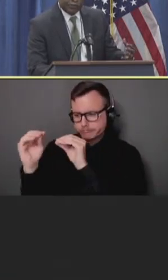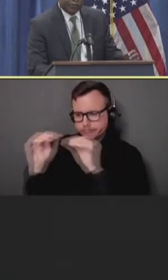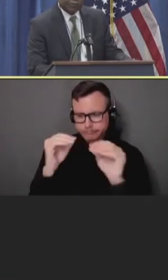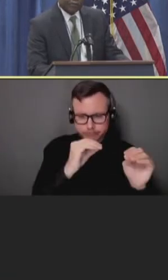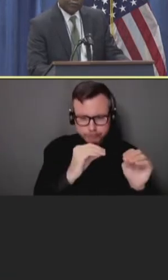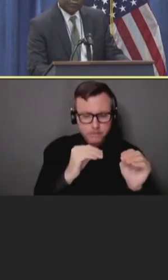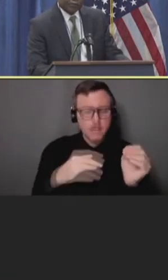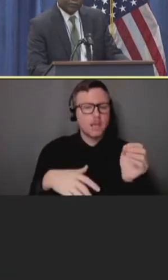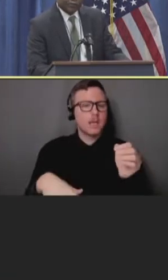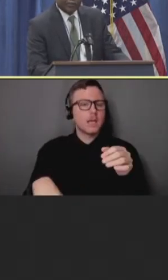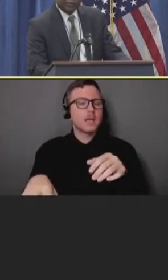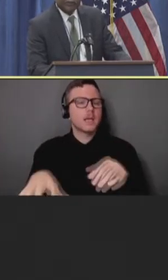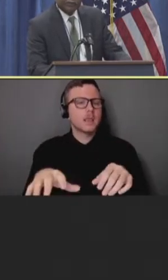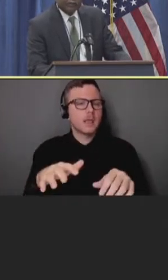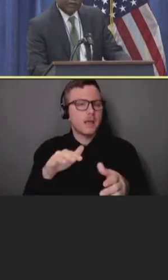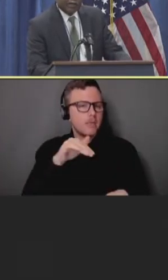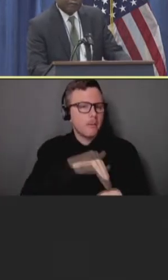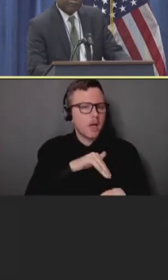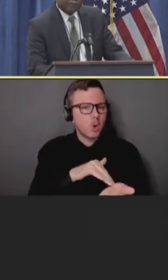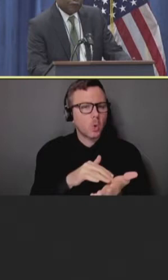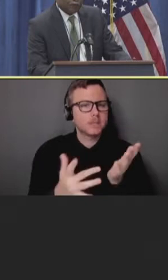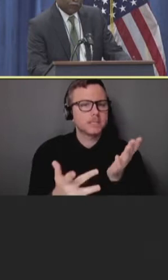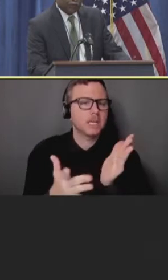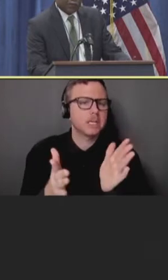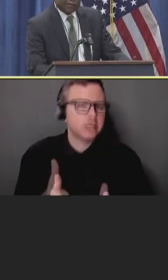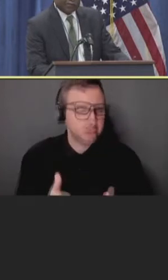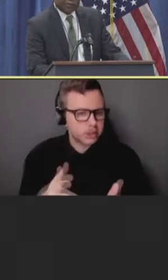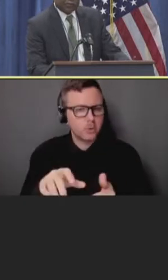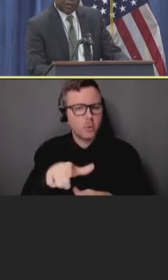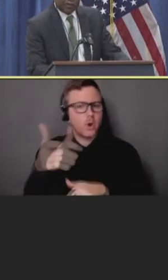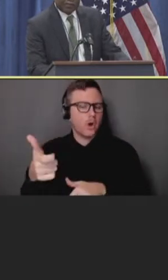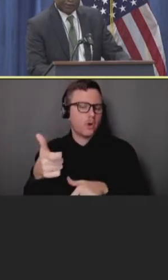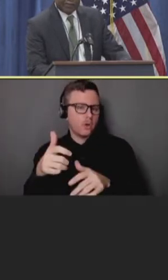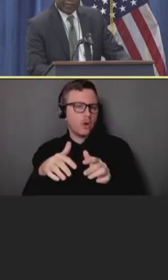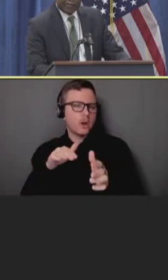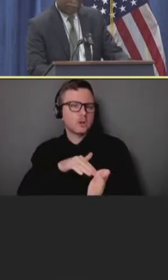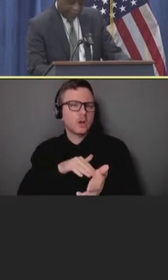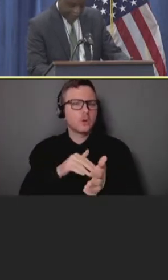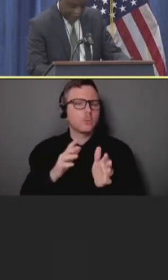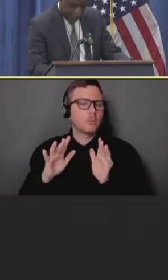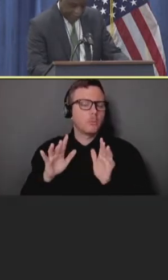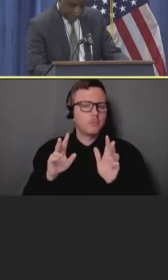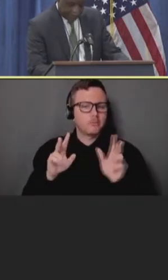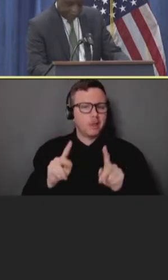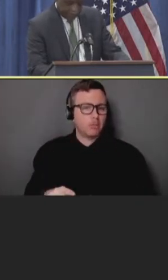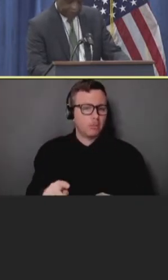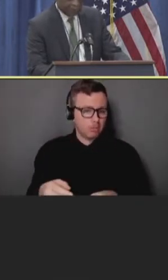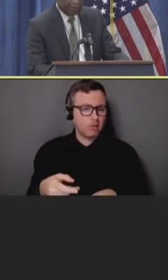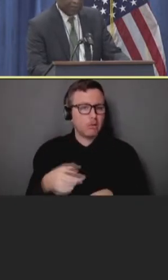and our medical personnel before utilizing this product is that they had to have the vaccination.